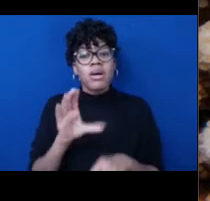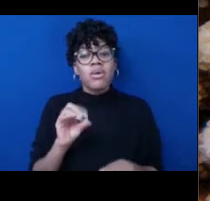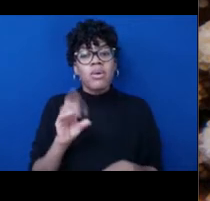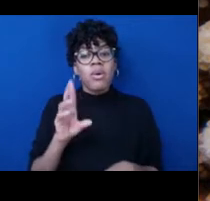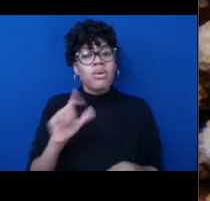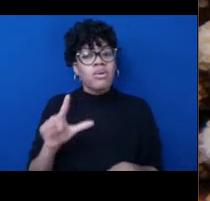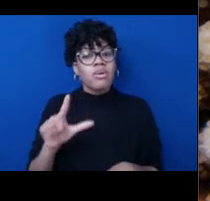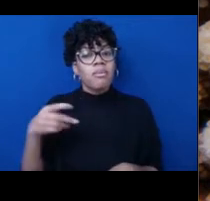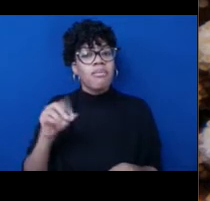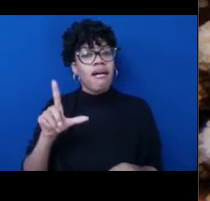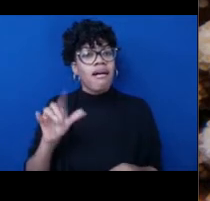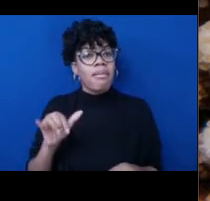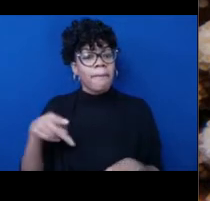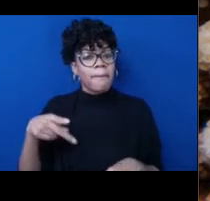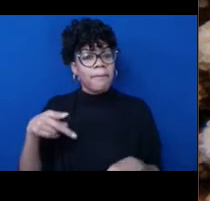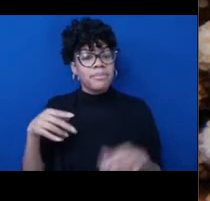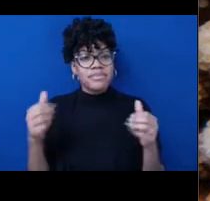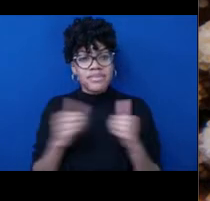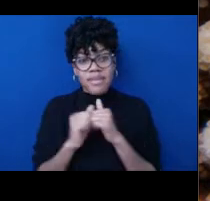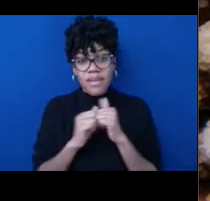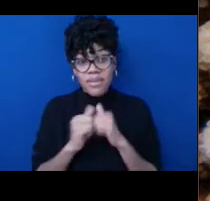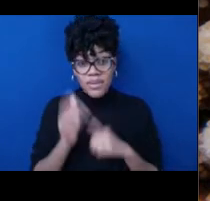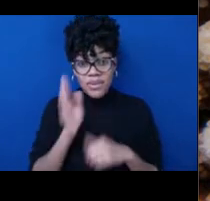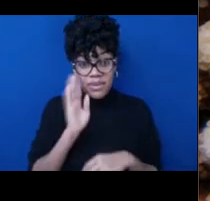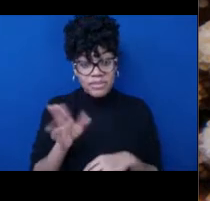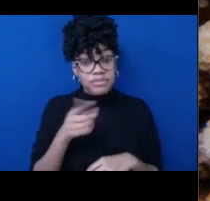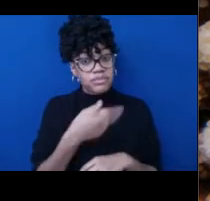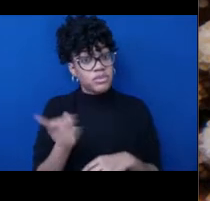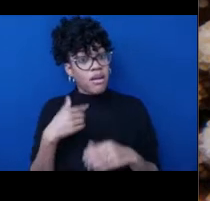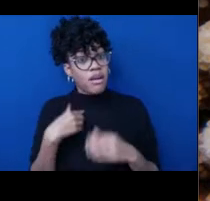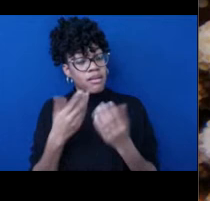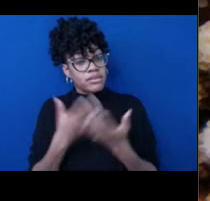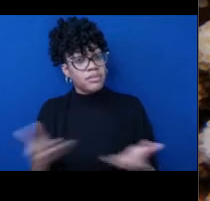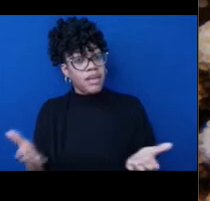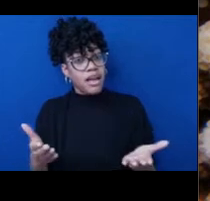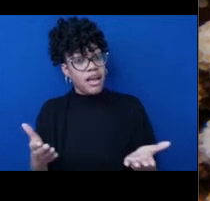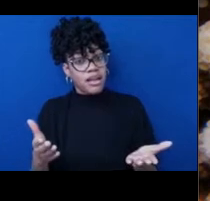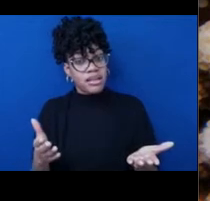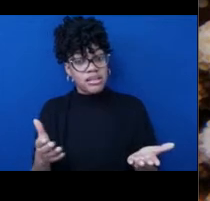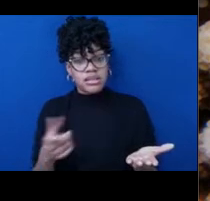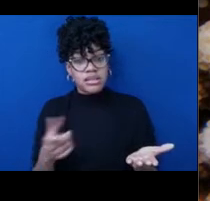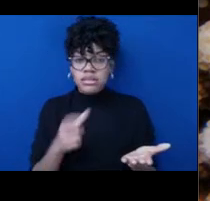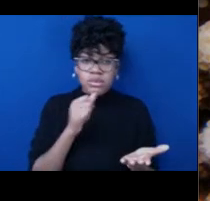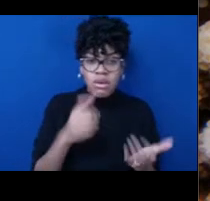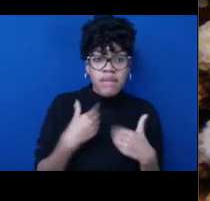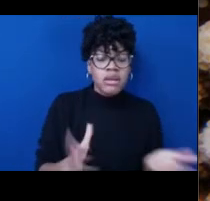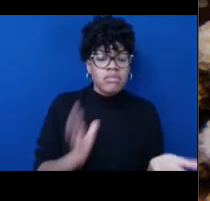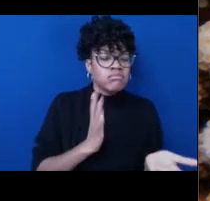if you folks have the supplies. And if you don't, that's okay too. You can always do this later